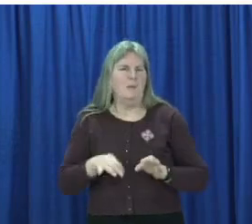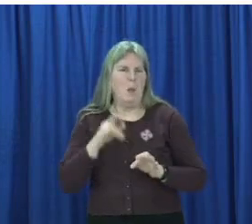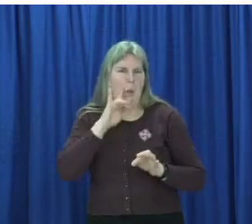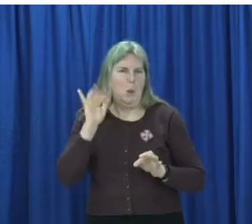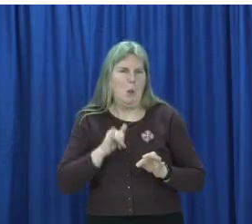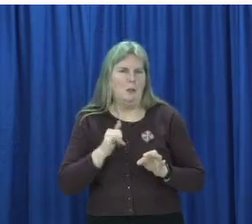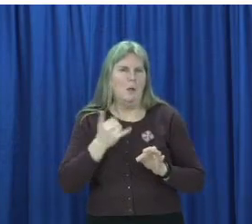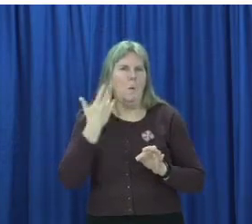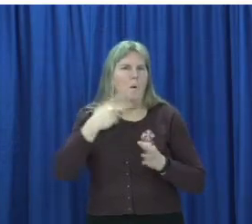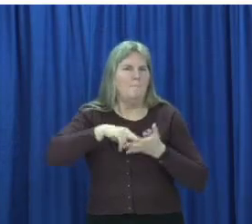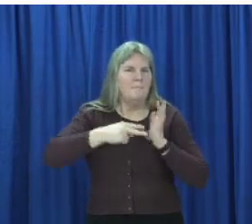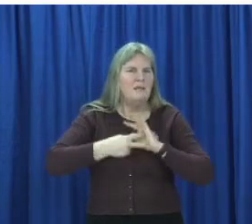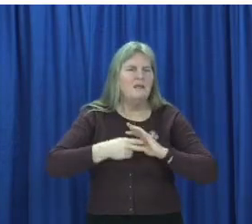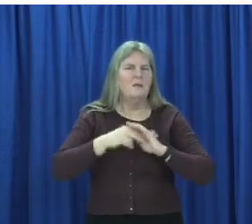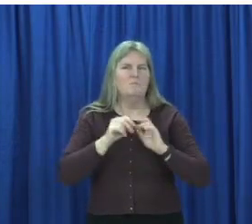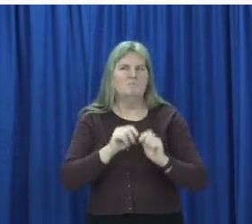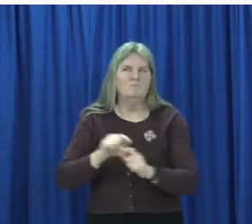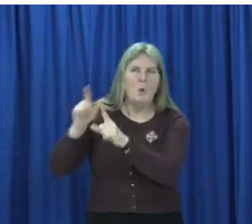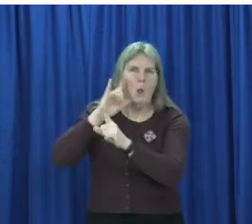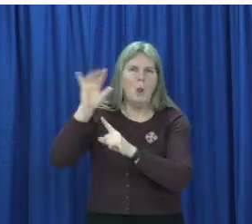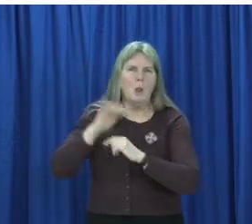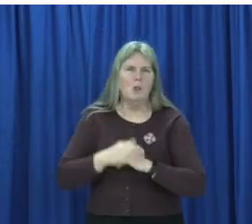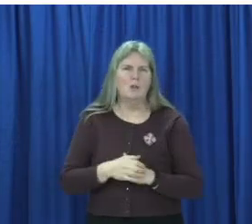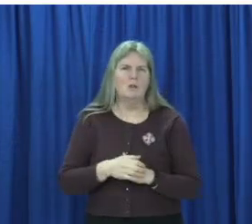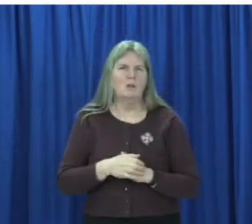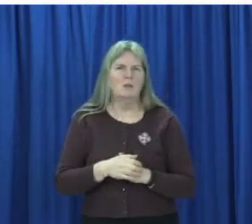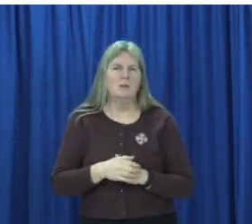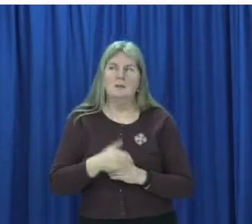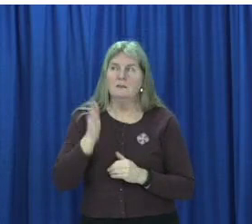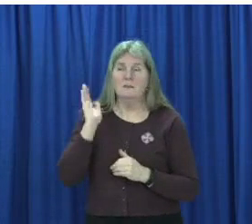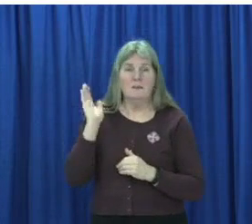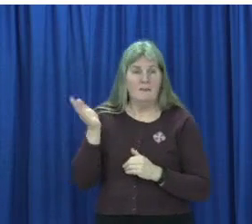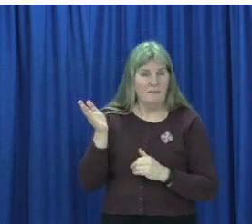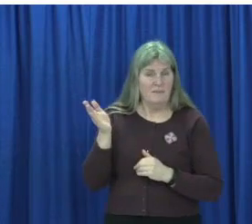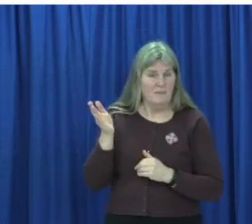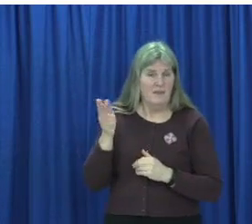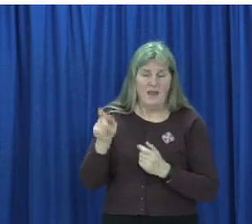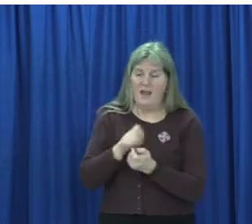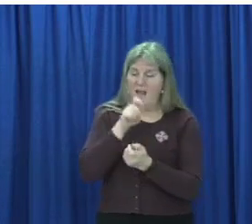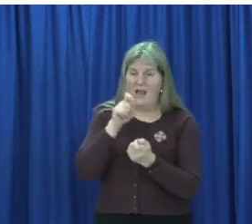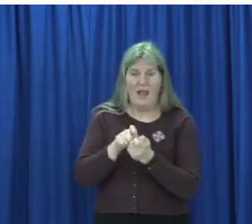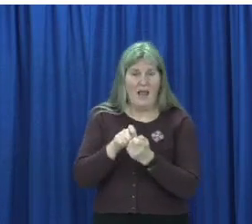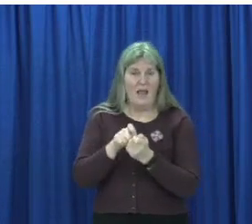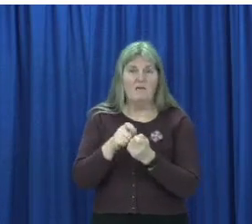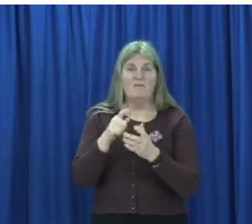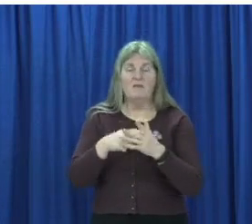will show. The data that I'm showing today is accurate as of 7AM yesterday, Wednesday,